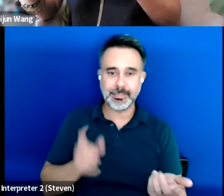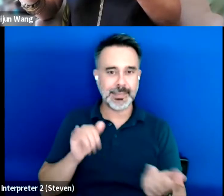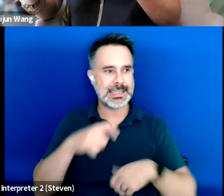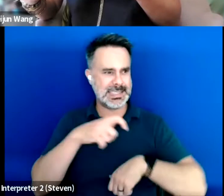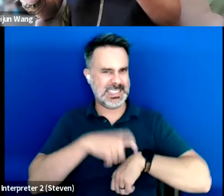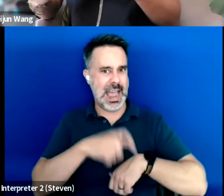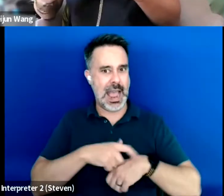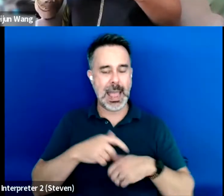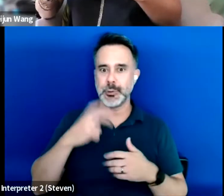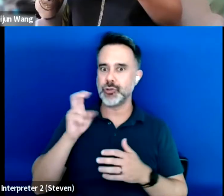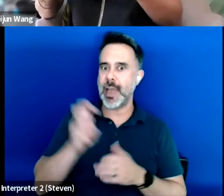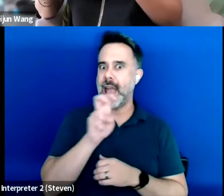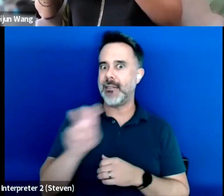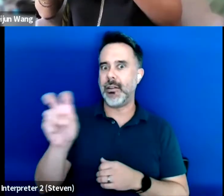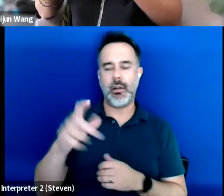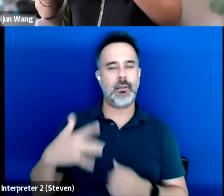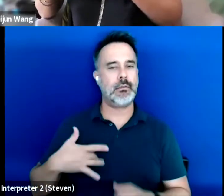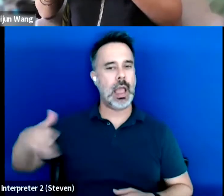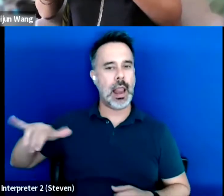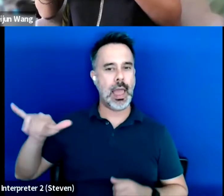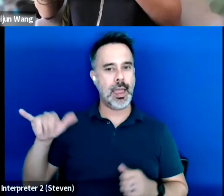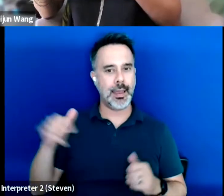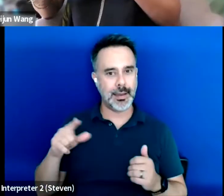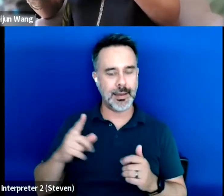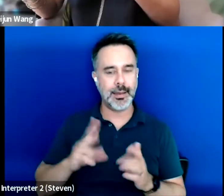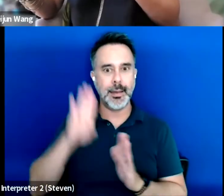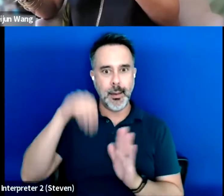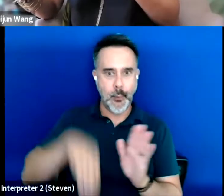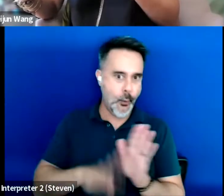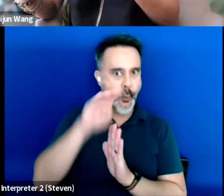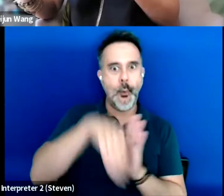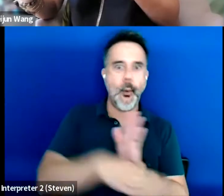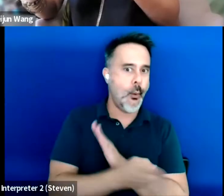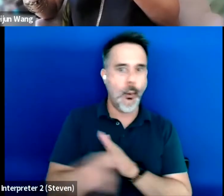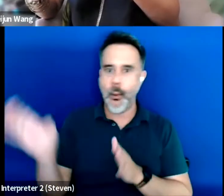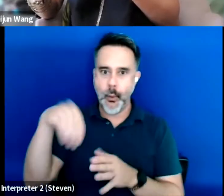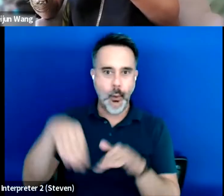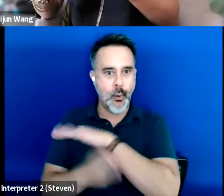to the point when it bores me, yet as I wonder -- who wants to read another piece about writing?